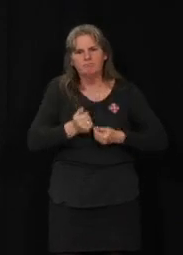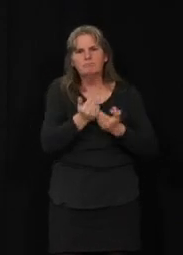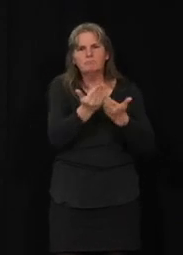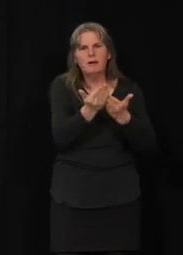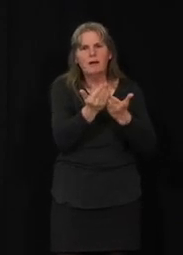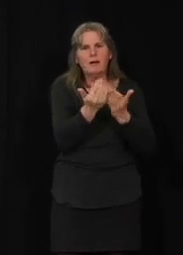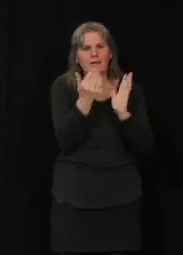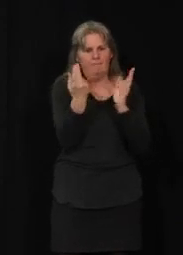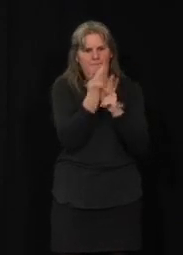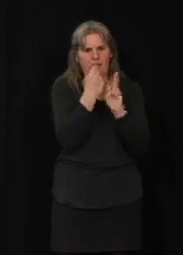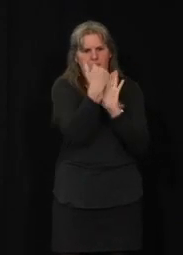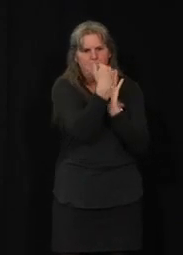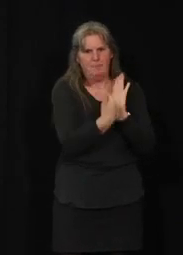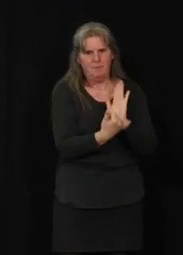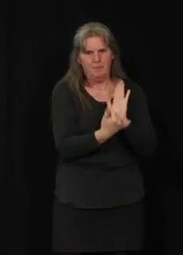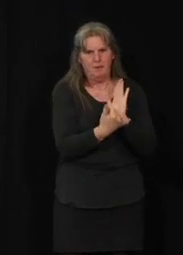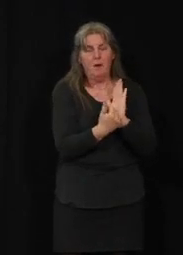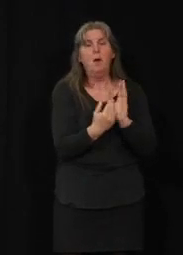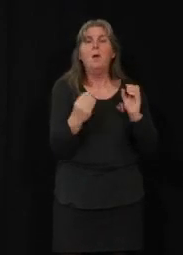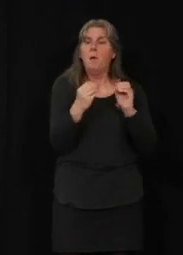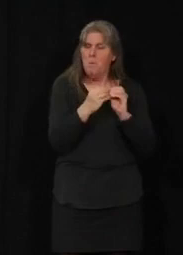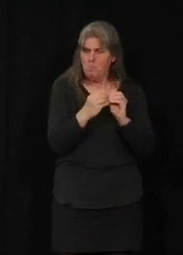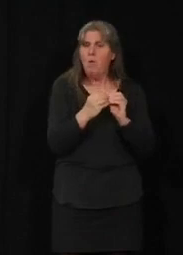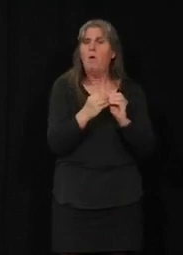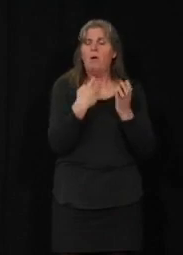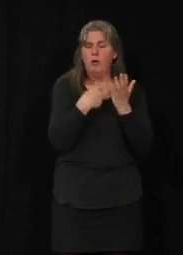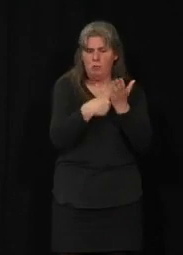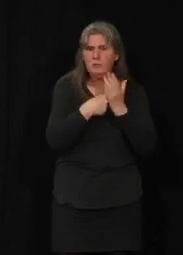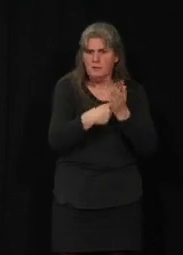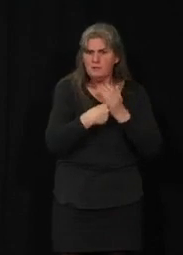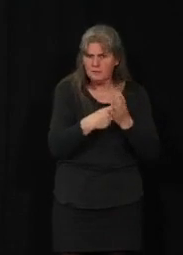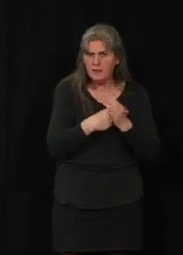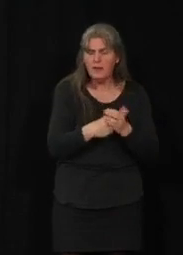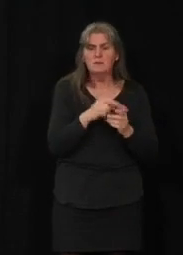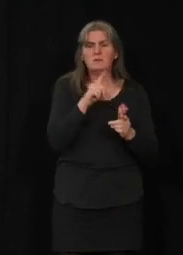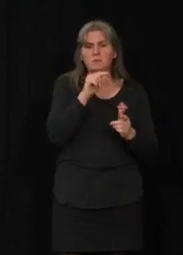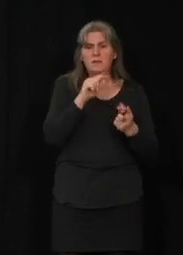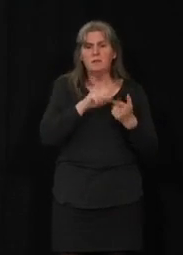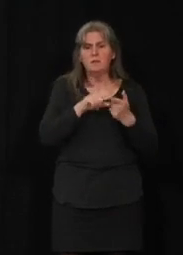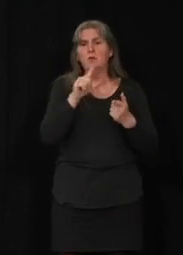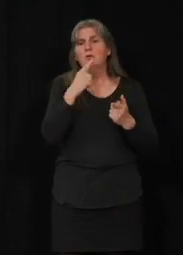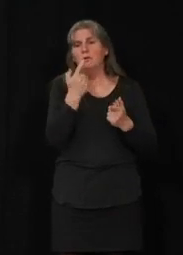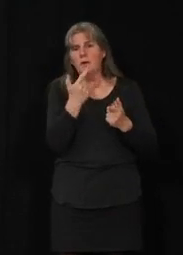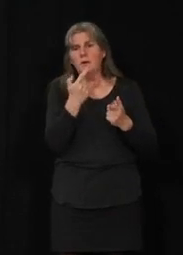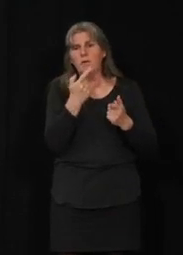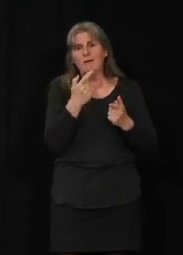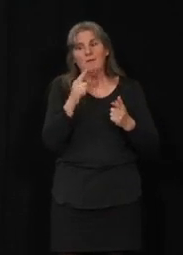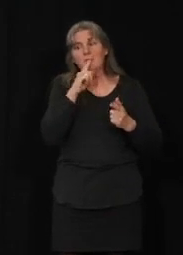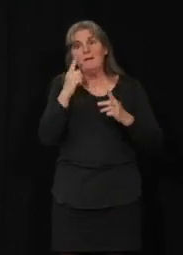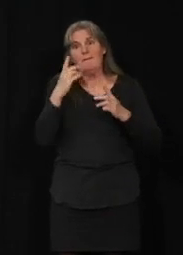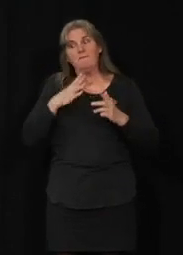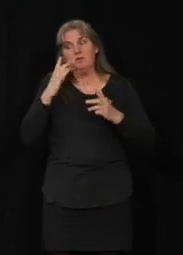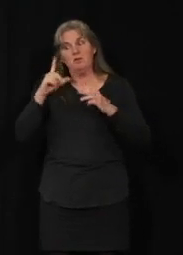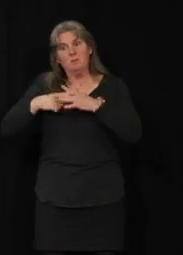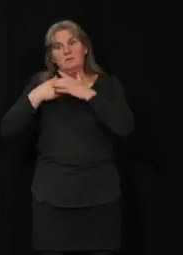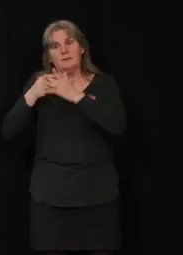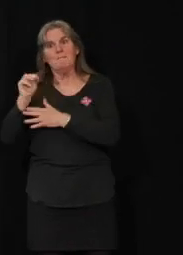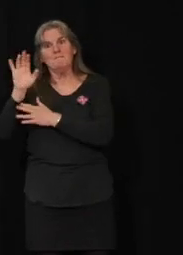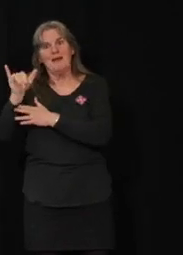to further debate the 2020-2021 budget, then meetings we set up in May which is what we agreed